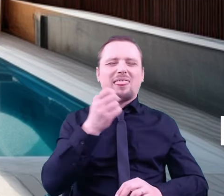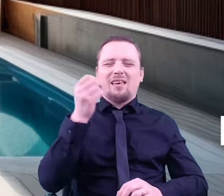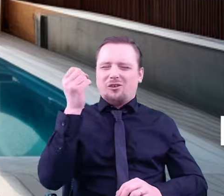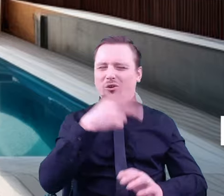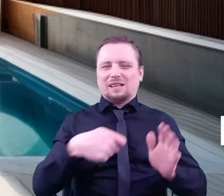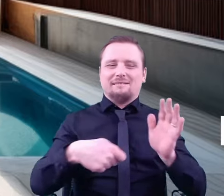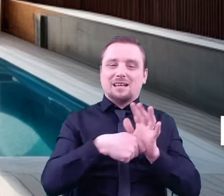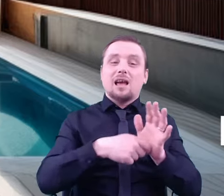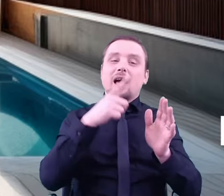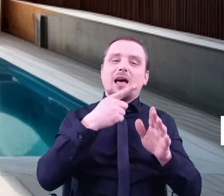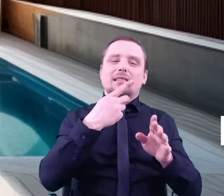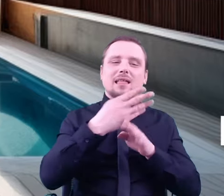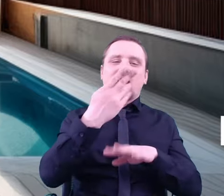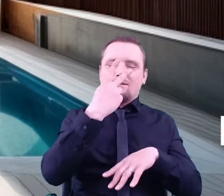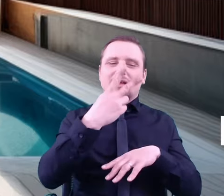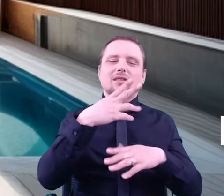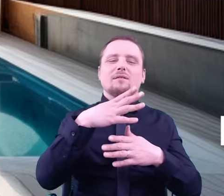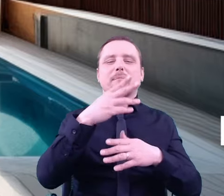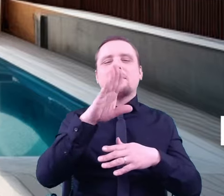It is a beta version, so we hope it may be improved in future iterations.